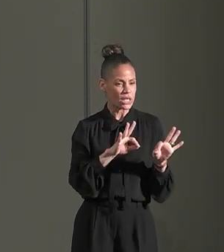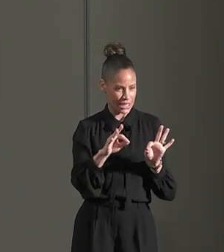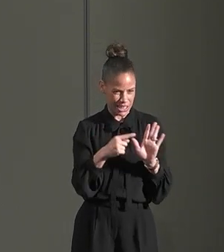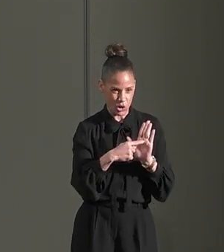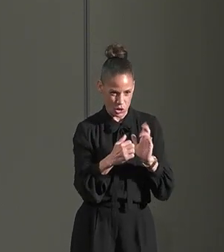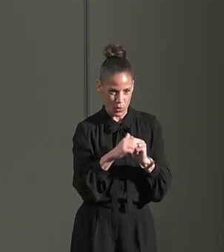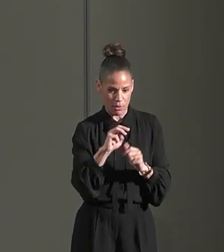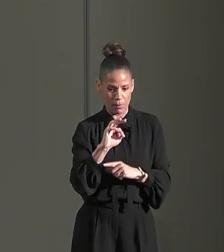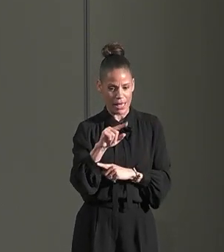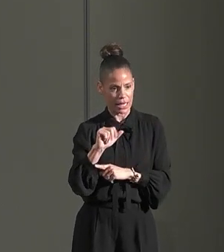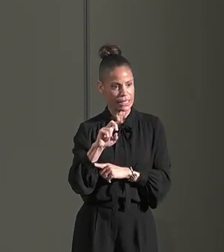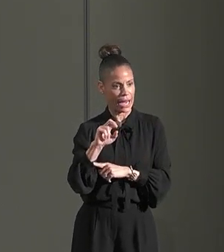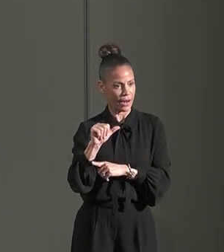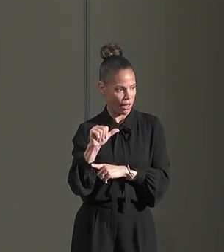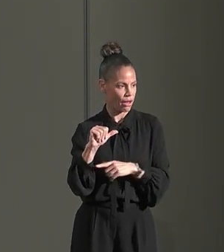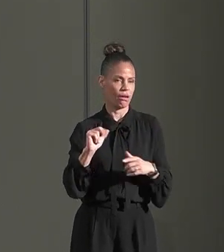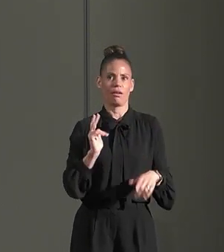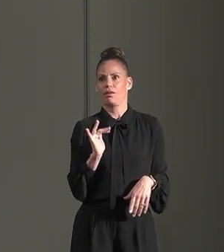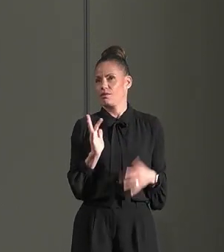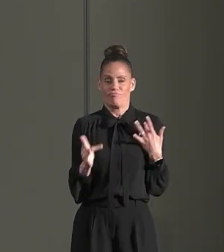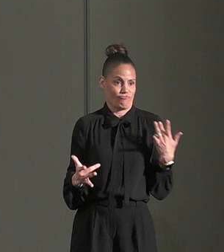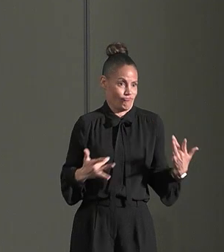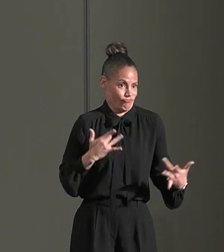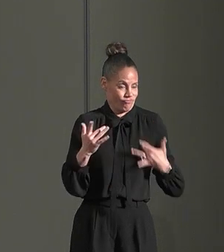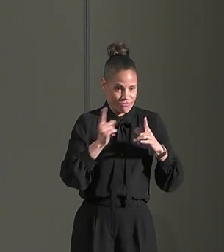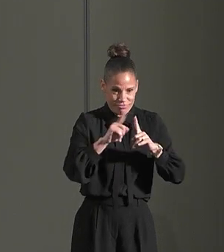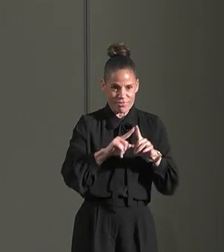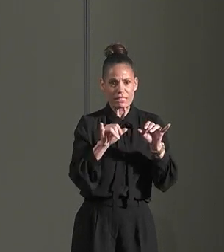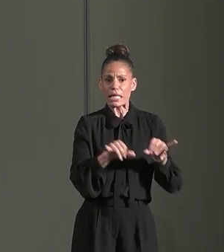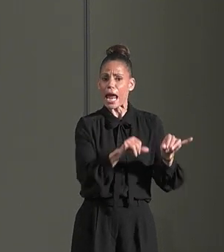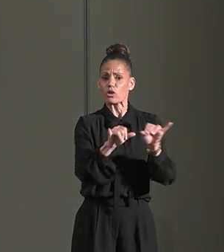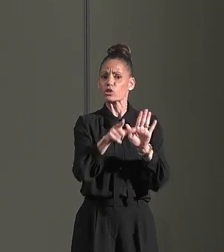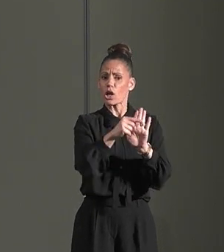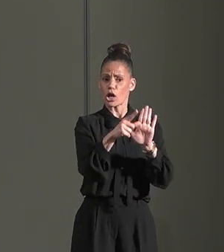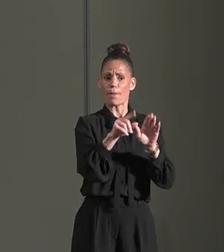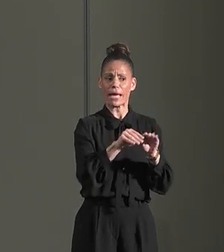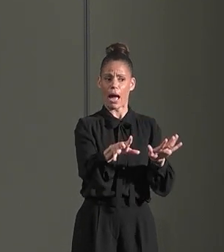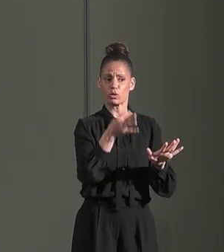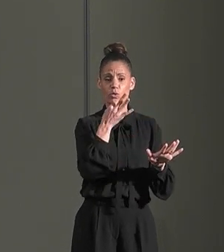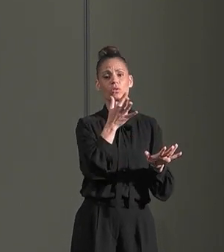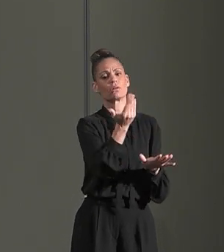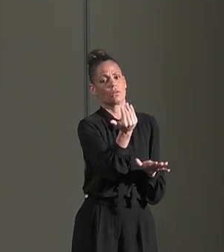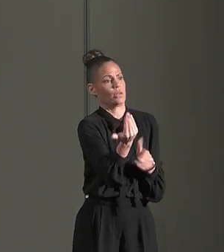the metadata and excited about the standards coming up. Get involved if you can and create